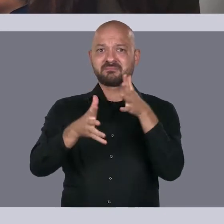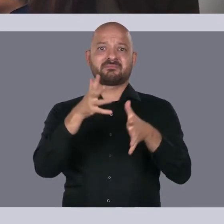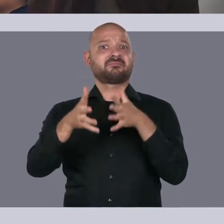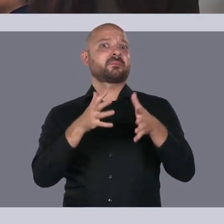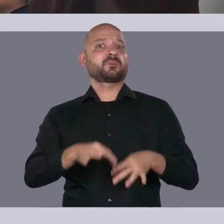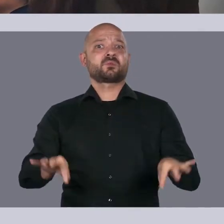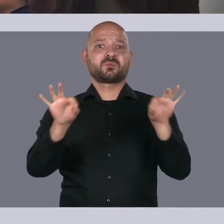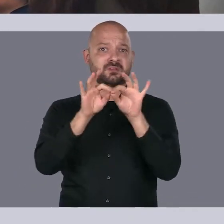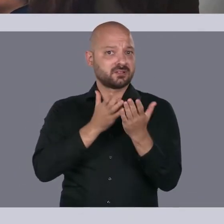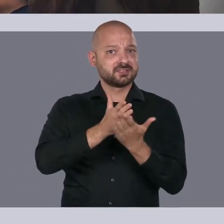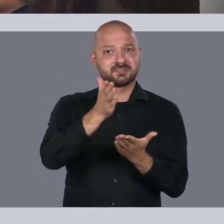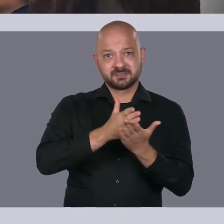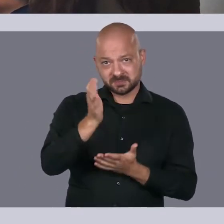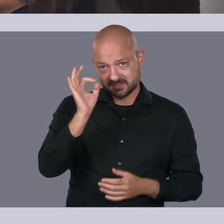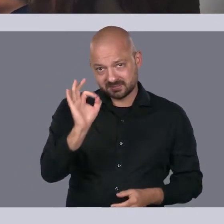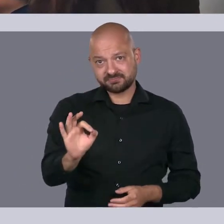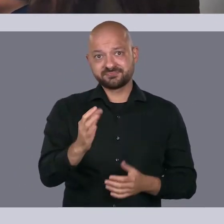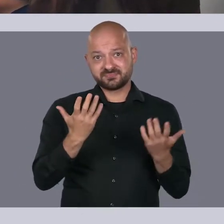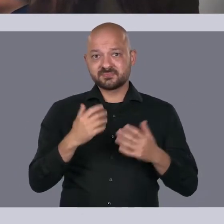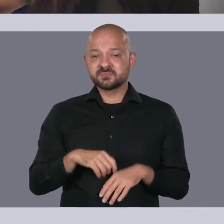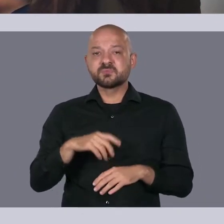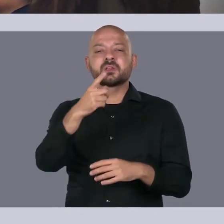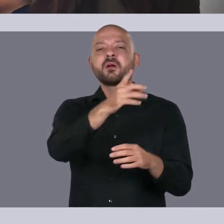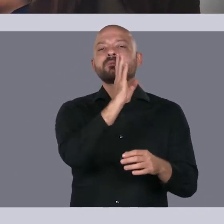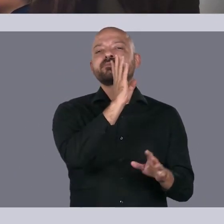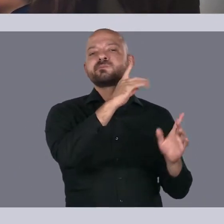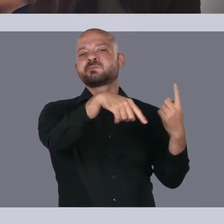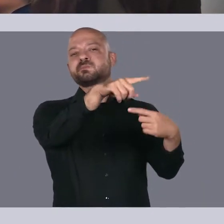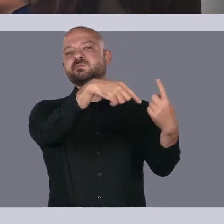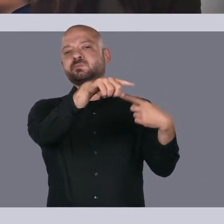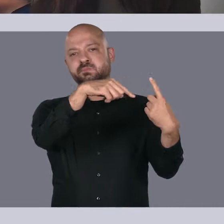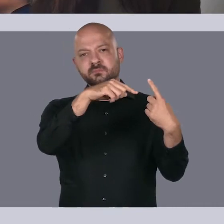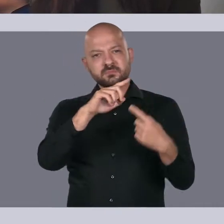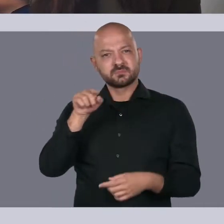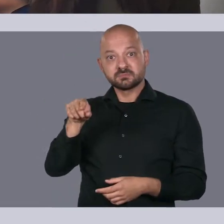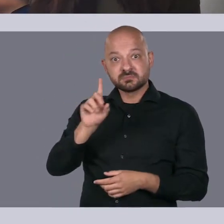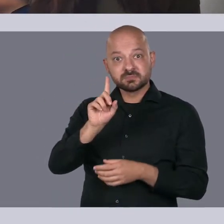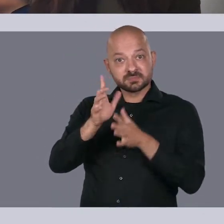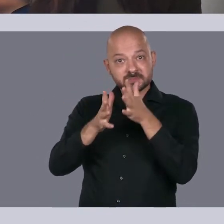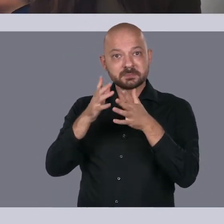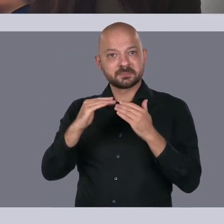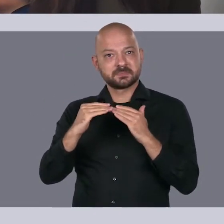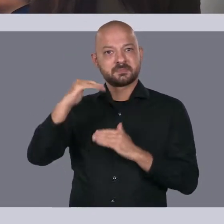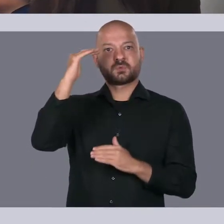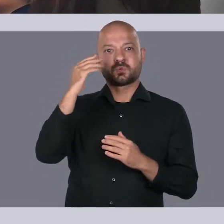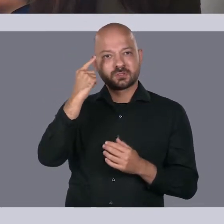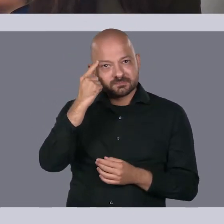In contrast to discussions in spoken language, averting visual focus in sign language discussions leads to a direct loss of information.